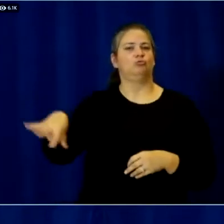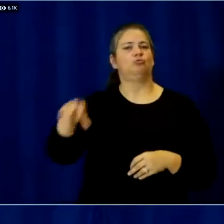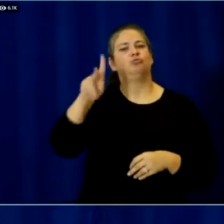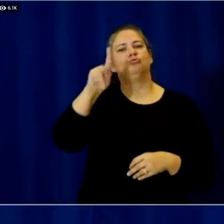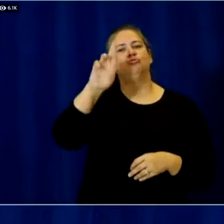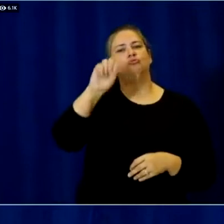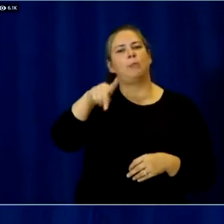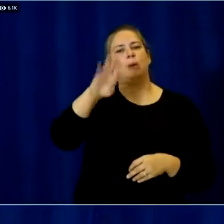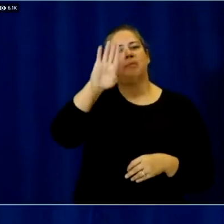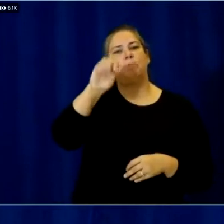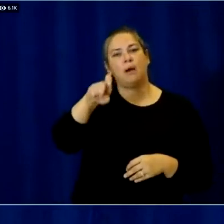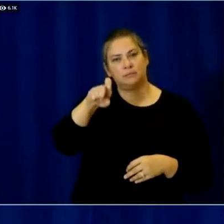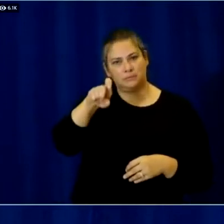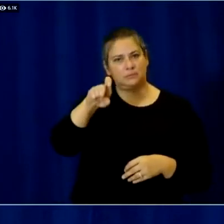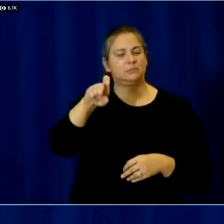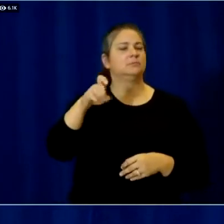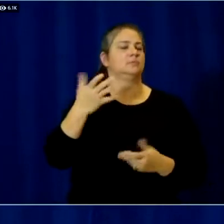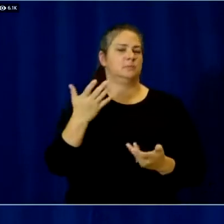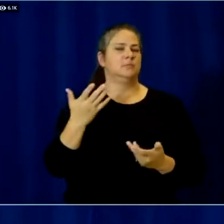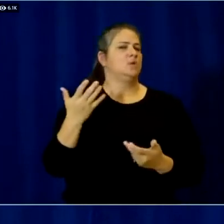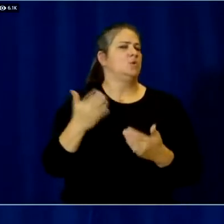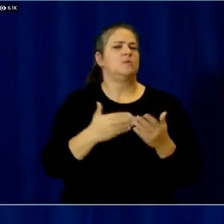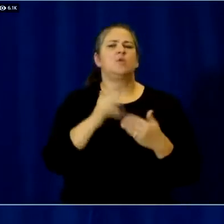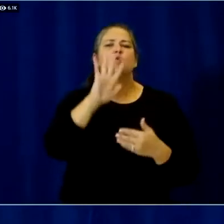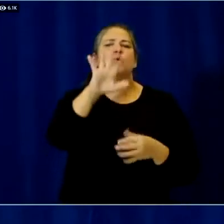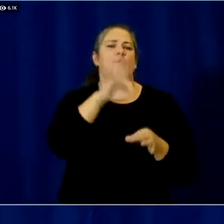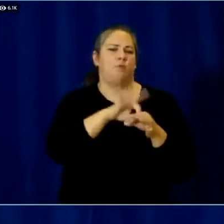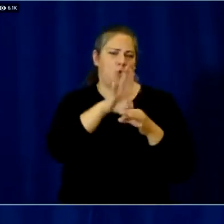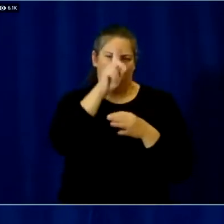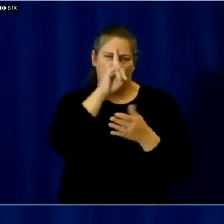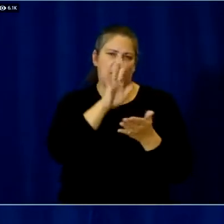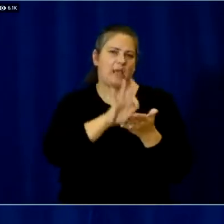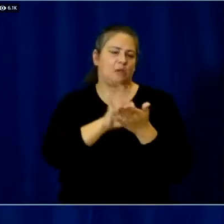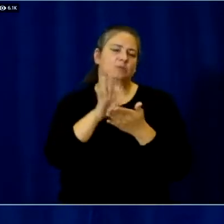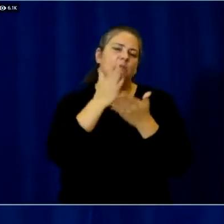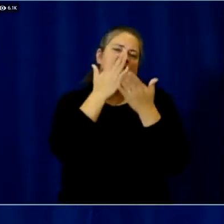clerk. Either way, your vote will be counted. Thanks so much. Don't forget to vote.